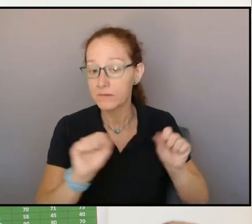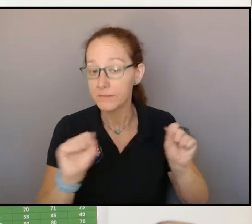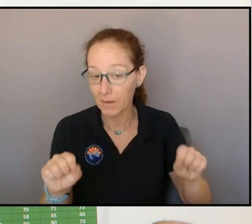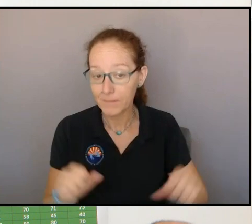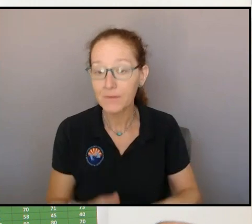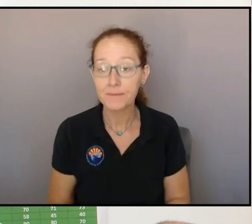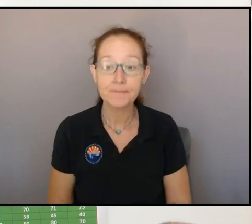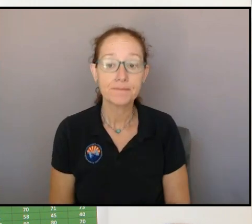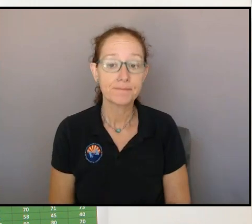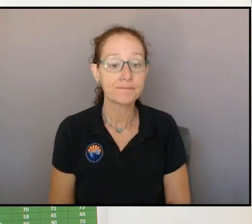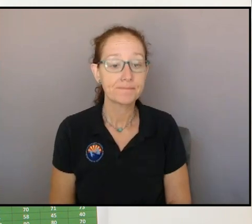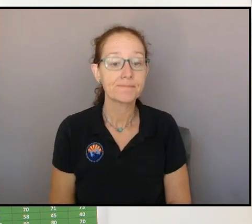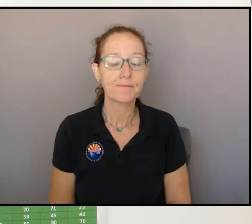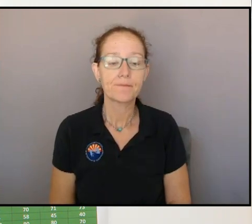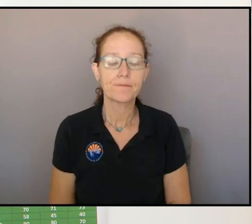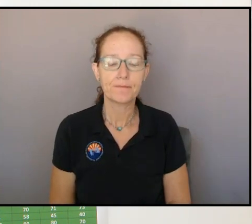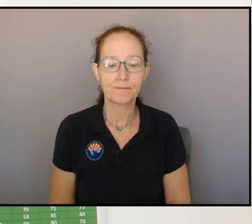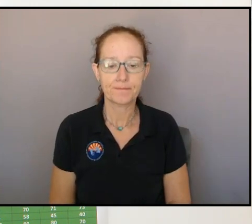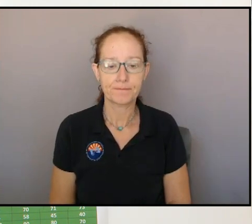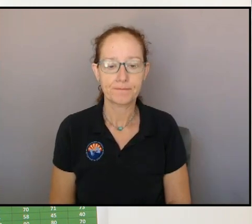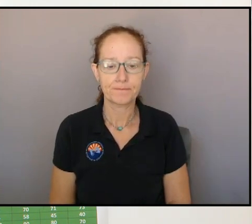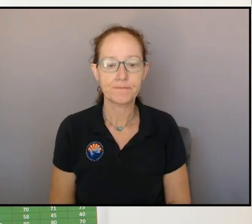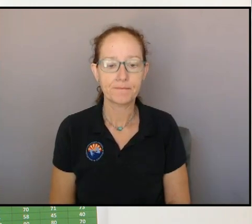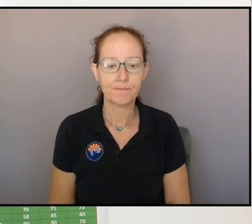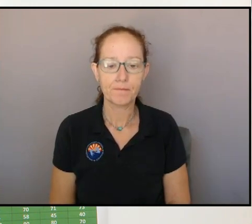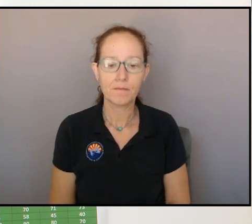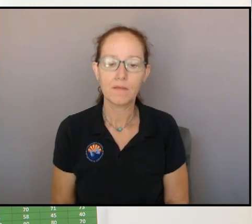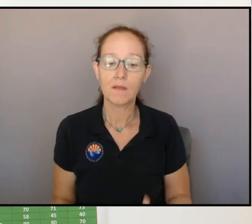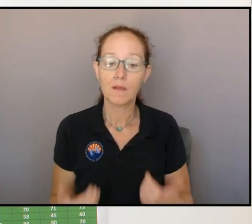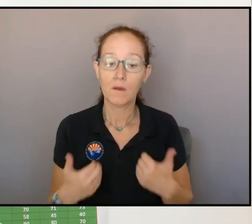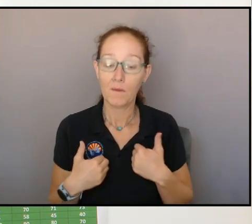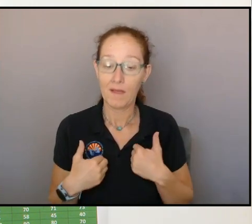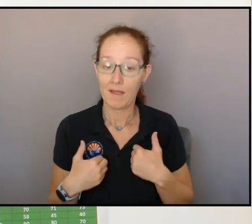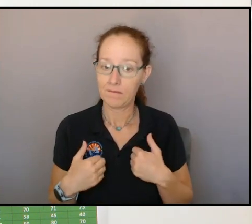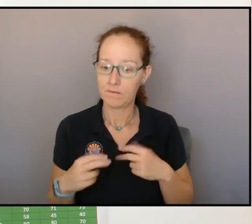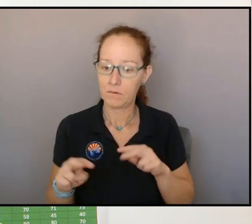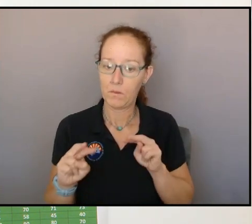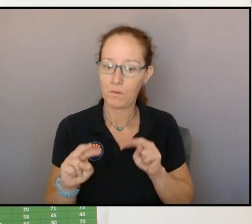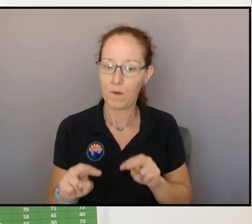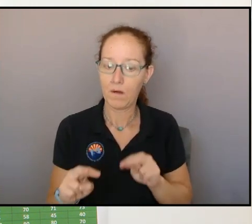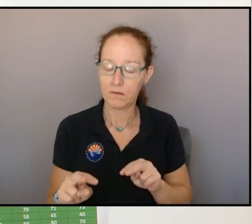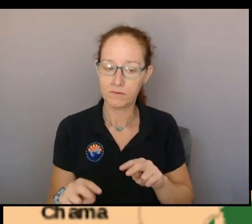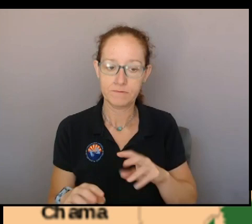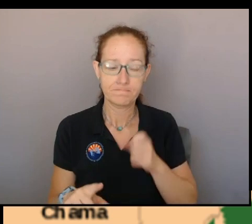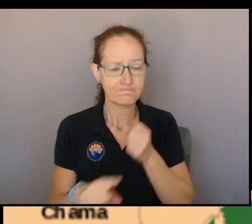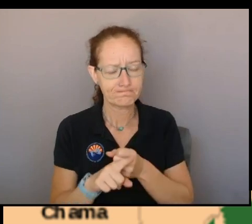just wanted to mention we do have the Flash Flood Watch. The areas in green which does include the entire Hermits Peak